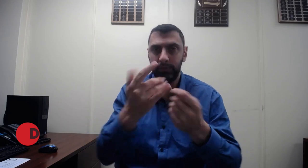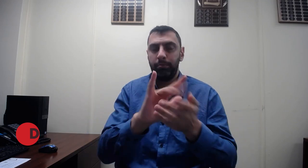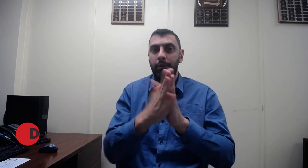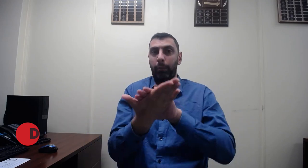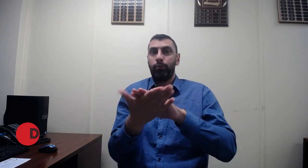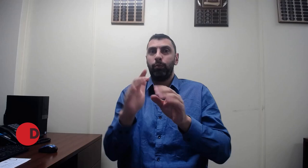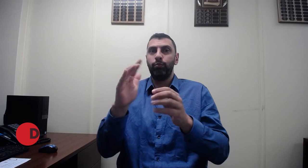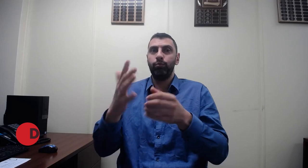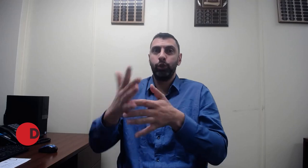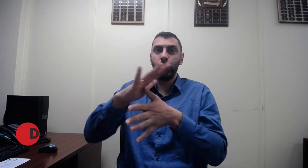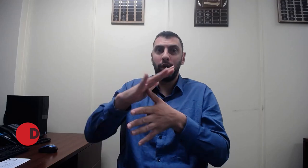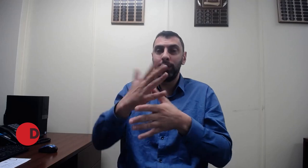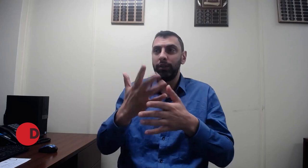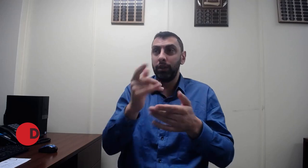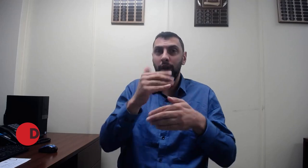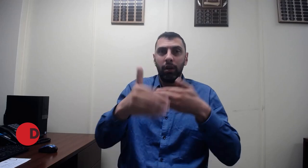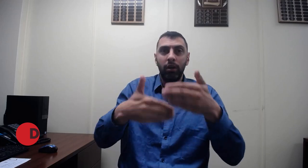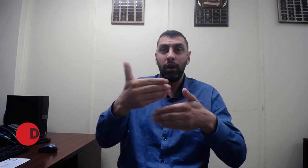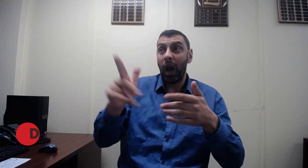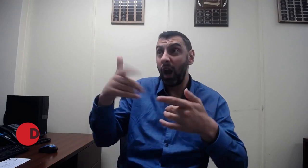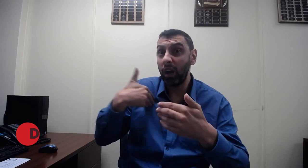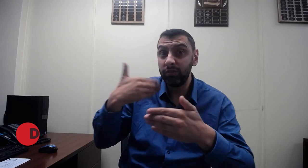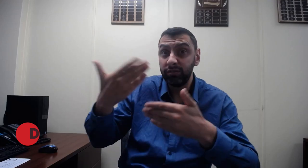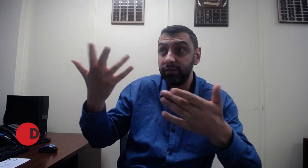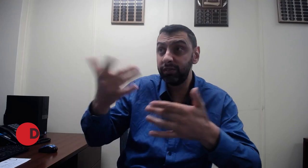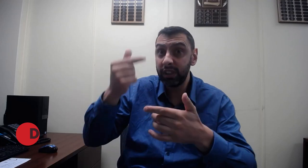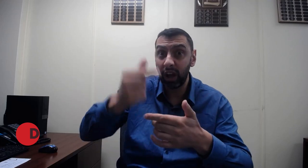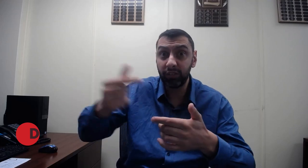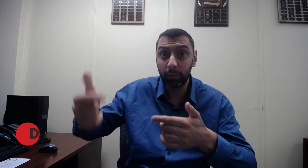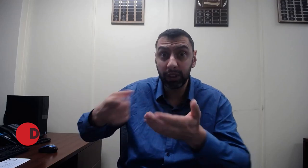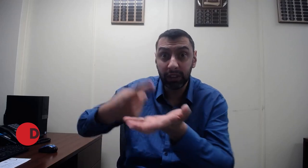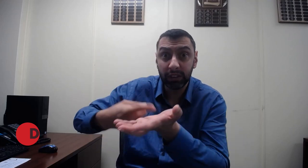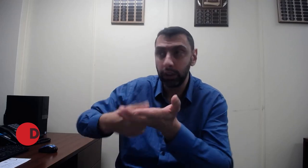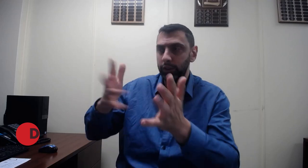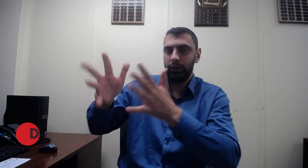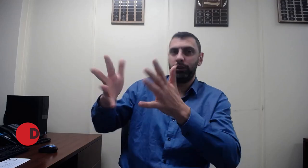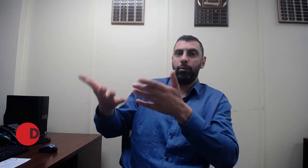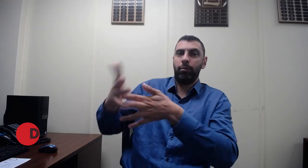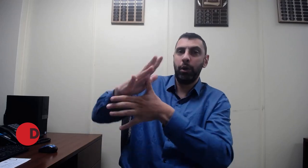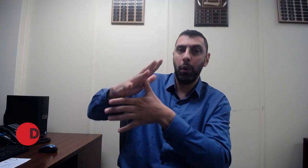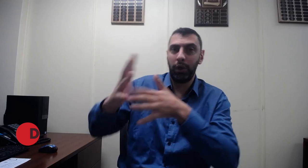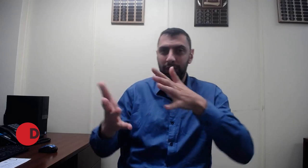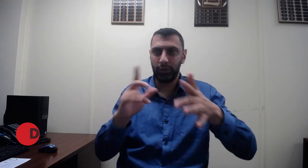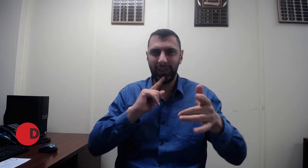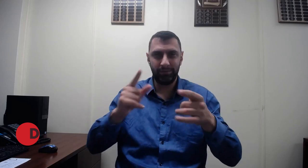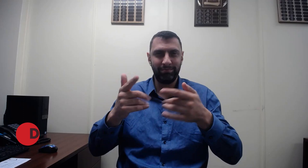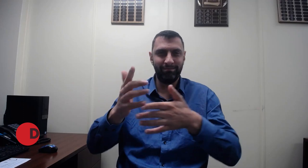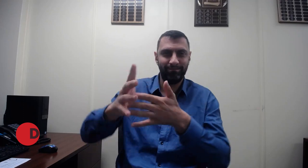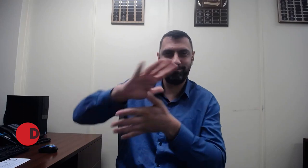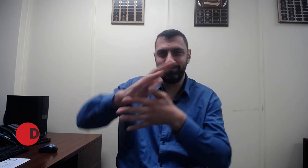like the elections becoming a priority, a government discussion becoming a priority,